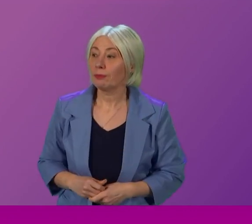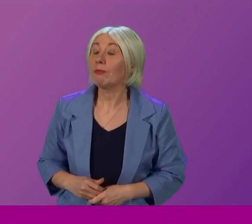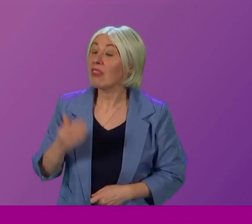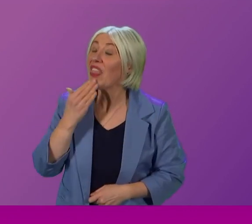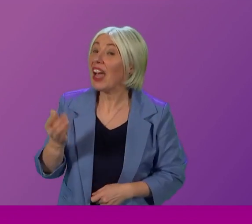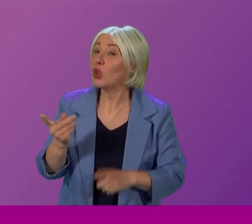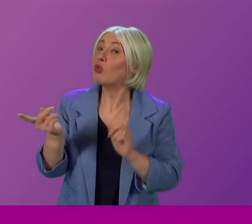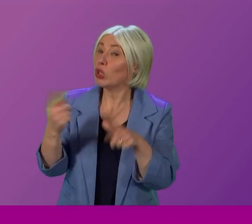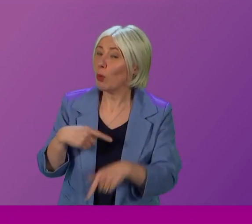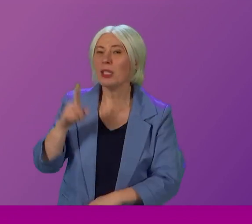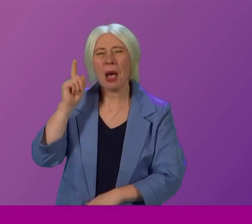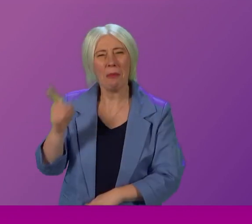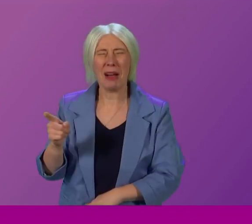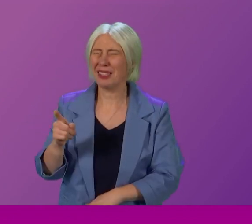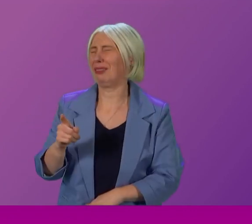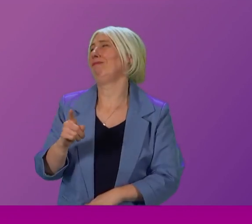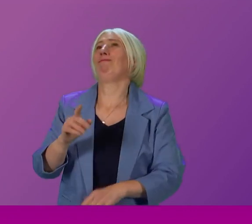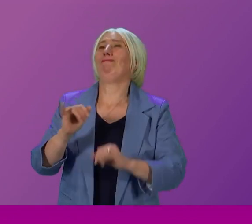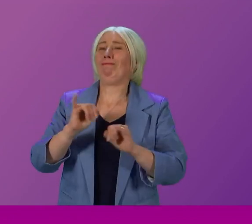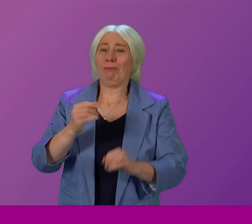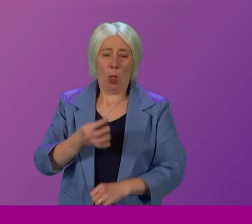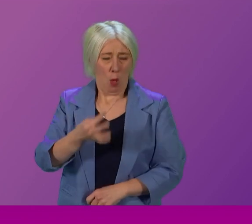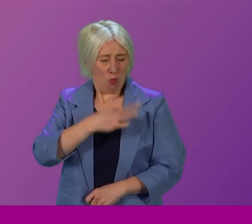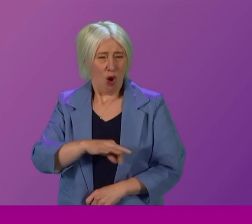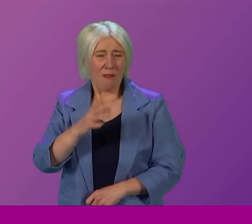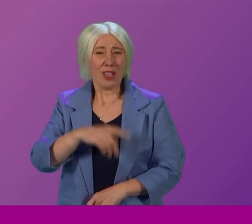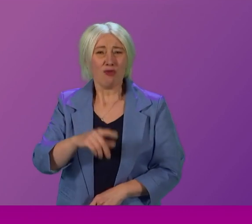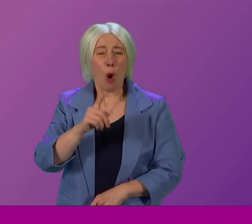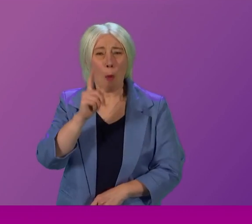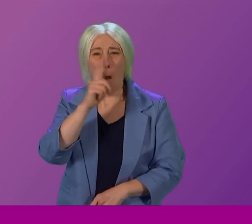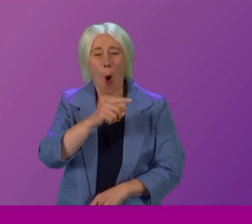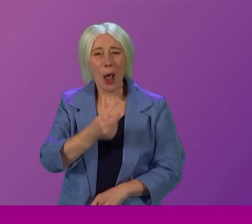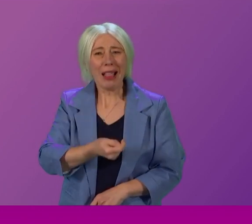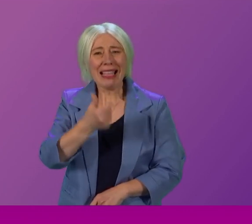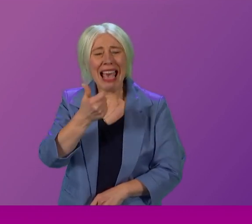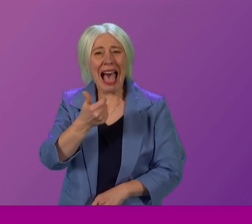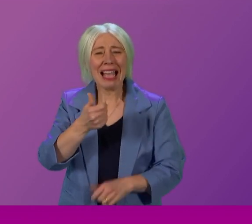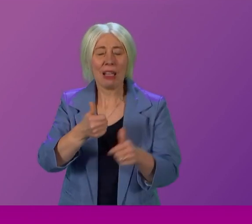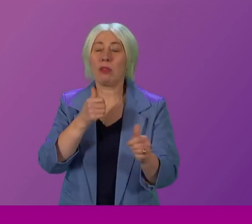Despite the utterly obscene profits of oil and gas companies, investment in transition is not